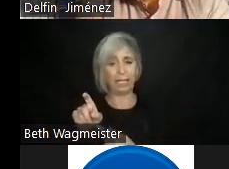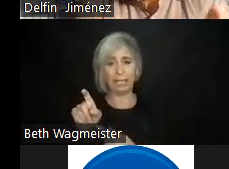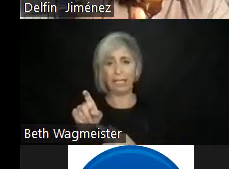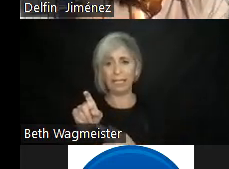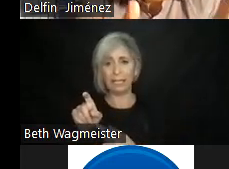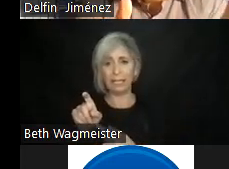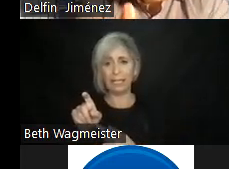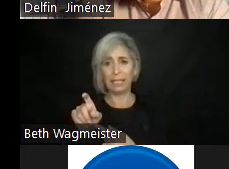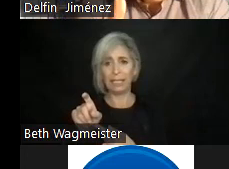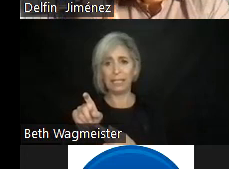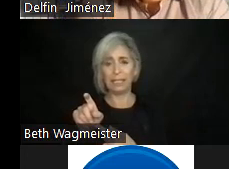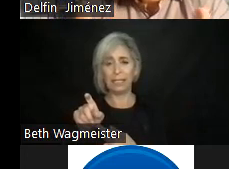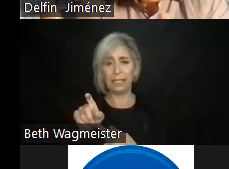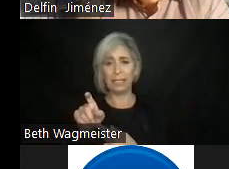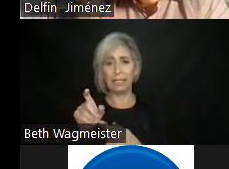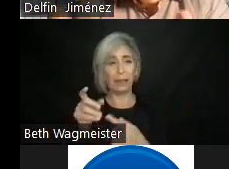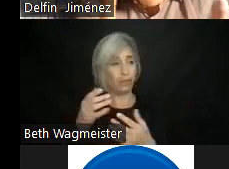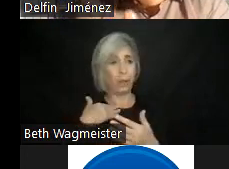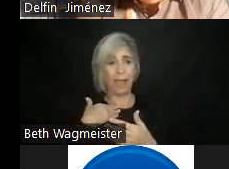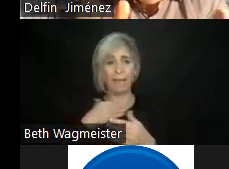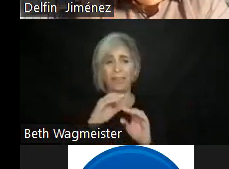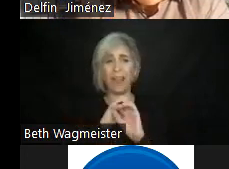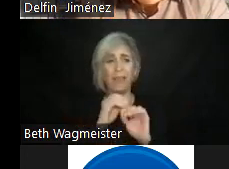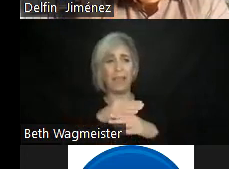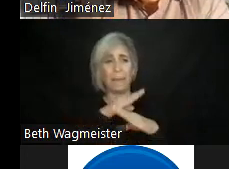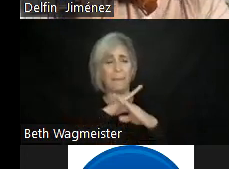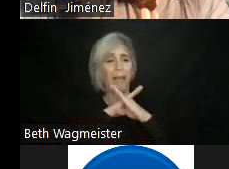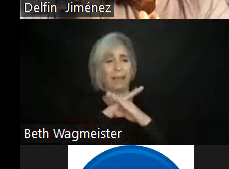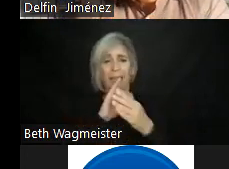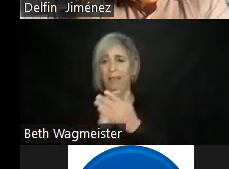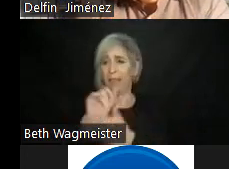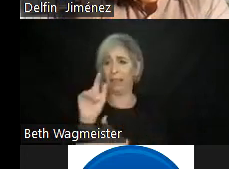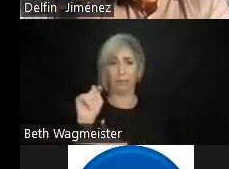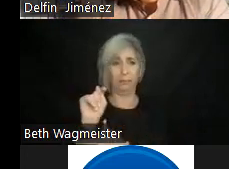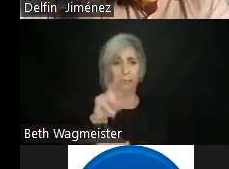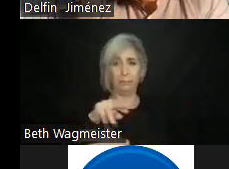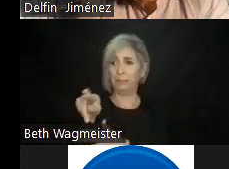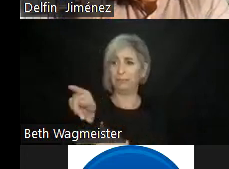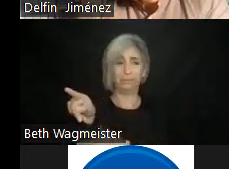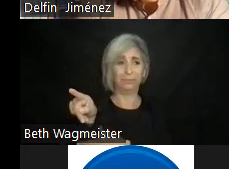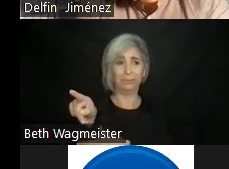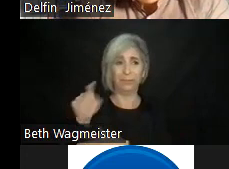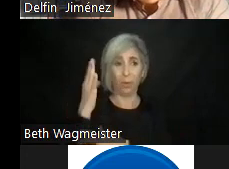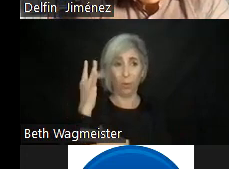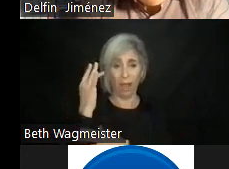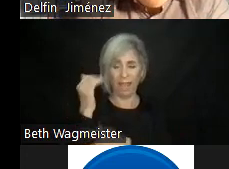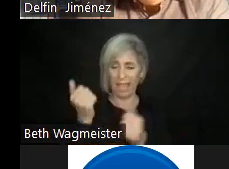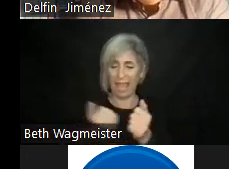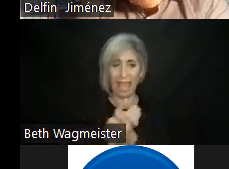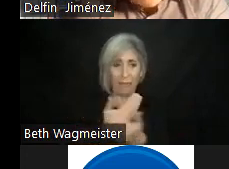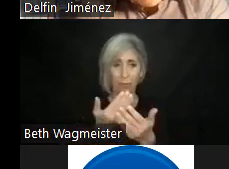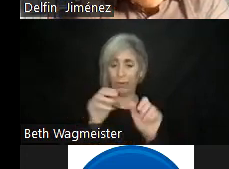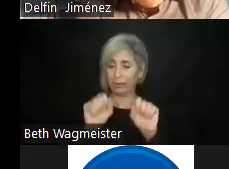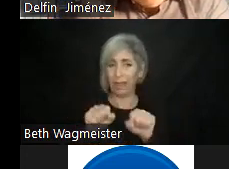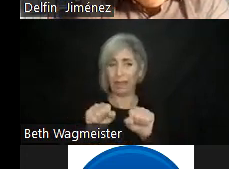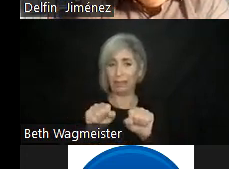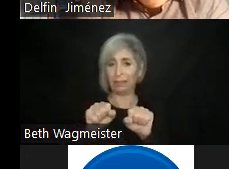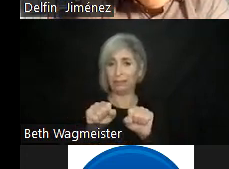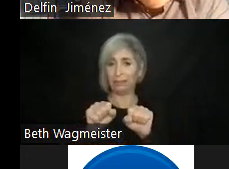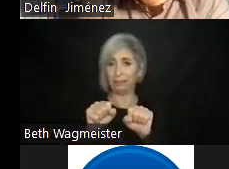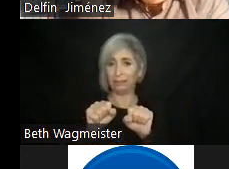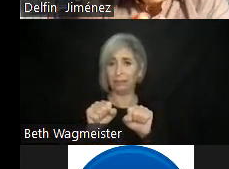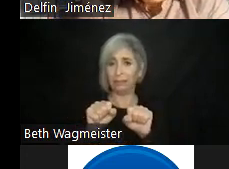enough free space, close to the toilet. So every person can transfer from the wheelchair to the